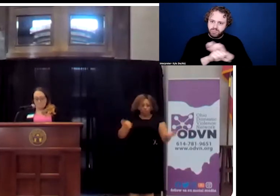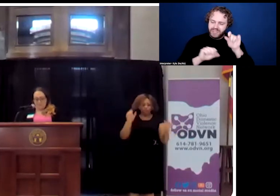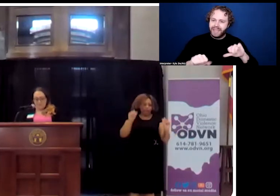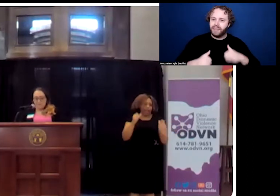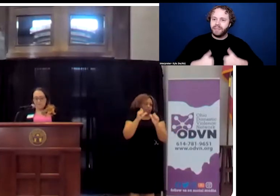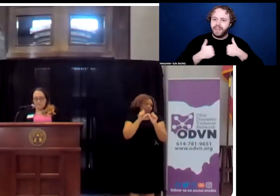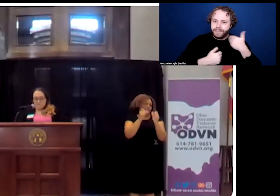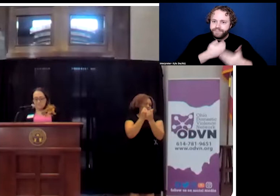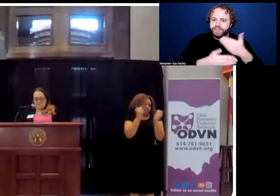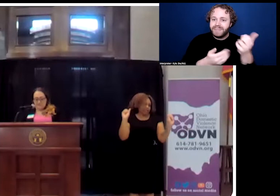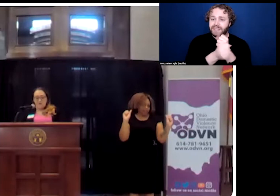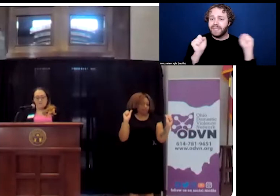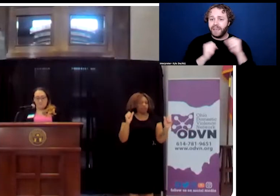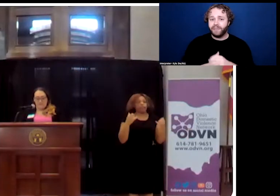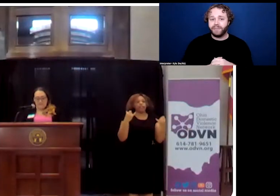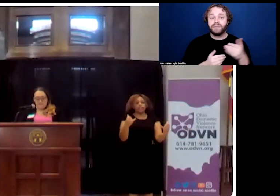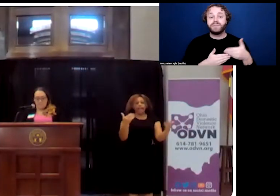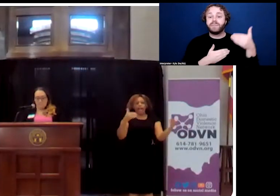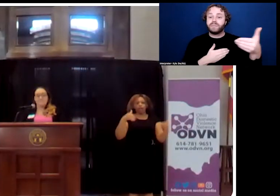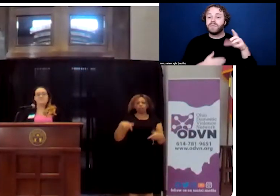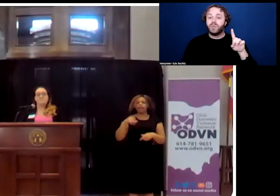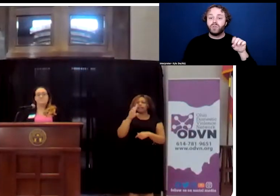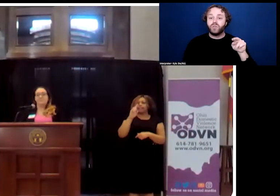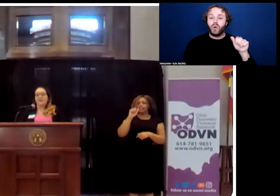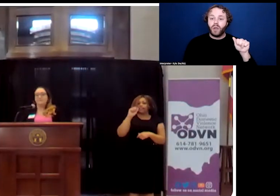will have ODVN’s board chair Donya Buchanan with a message from the front lines.